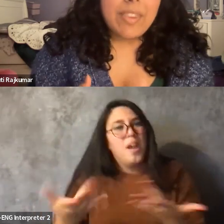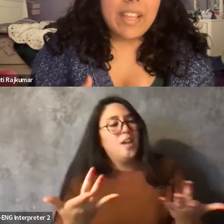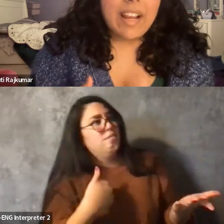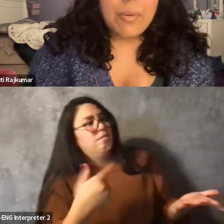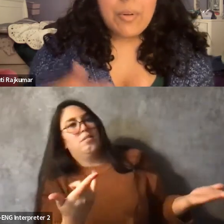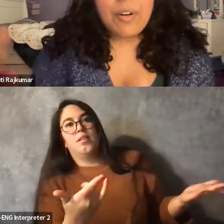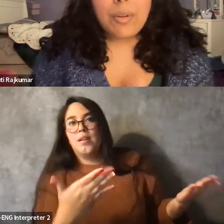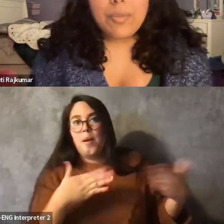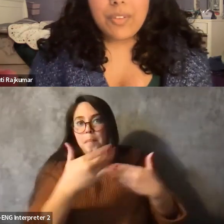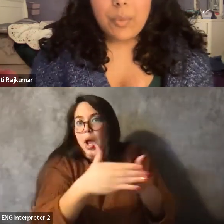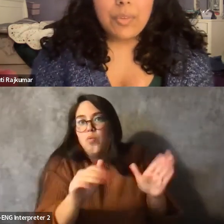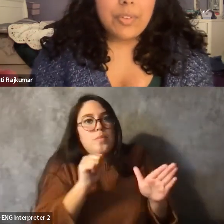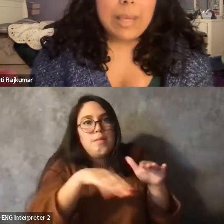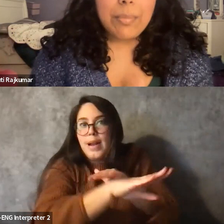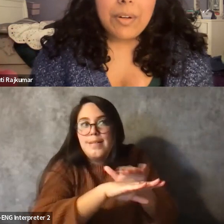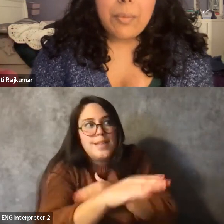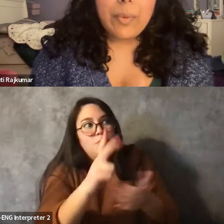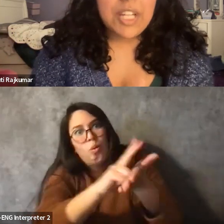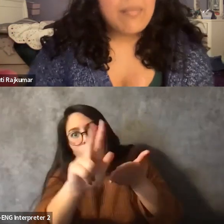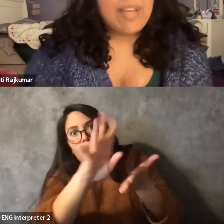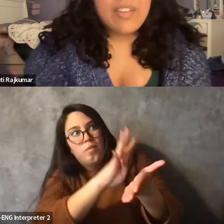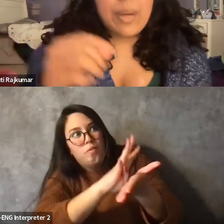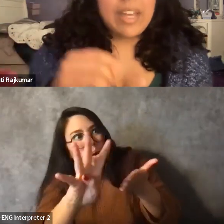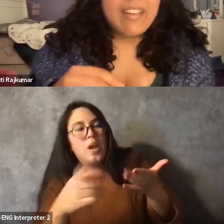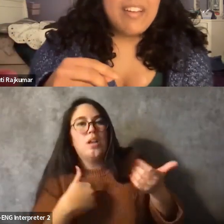but then I wrote an article for the school newspaper, which kind of made its way back